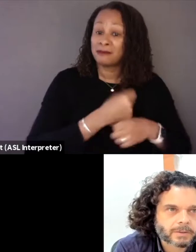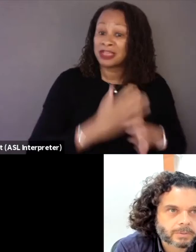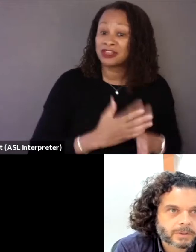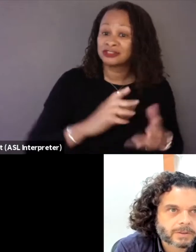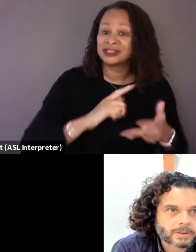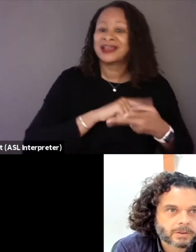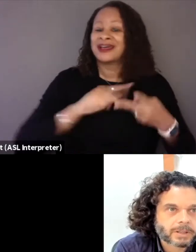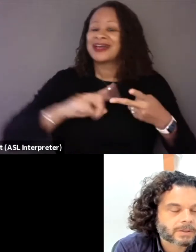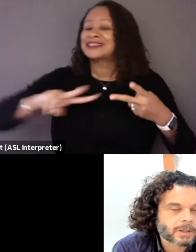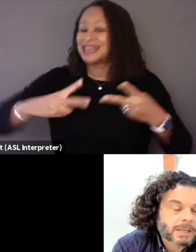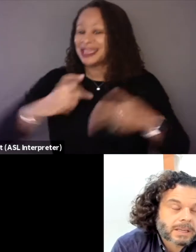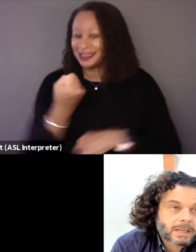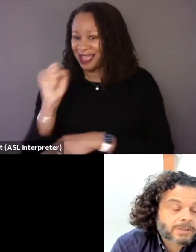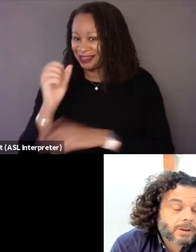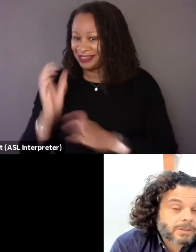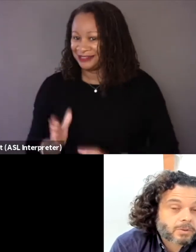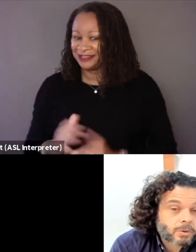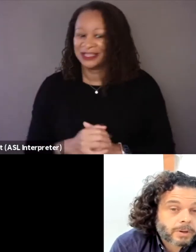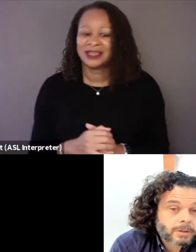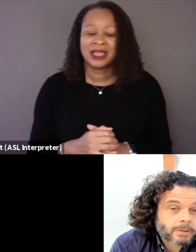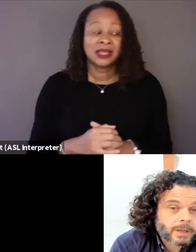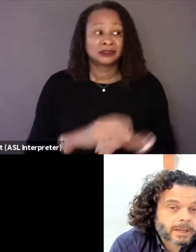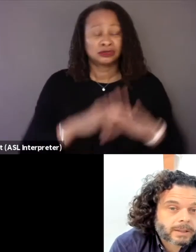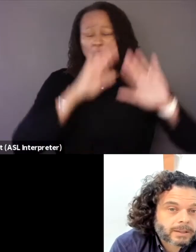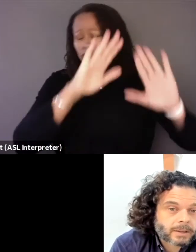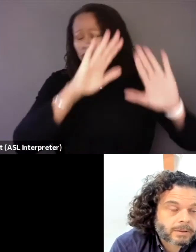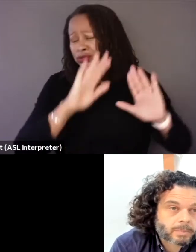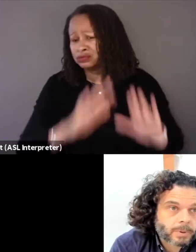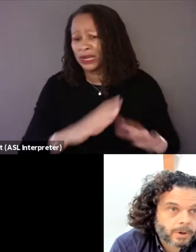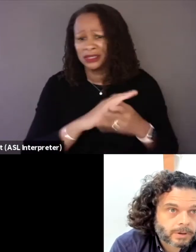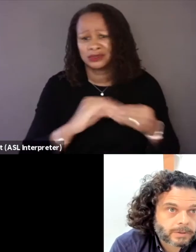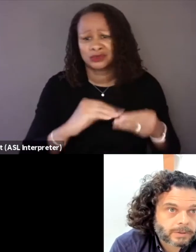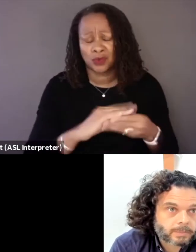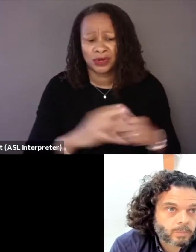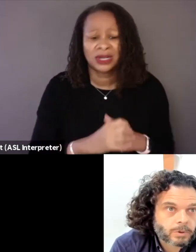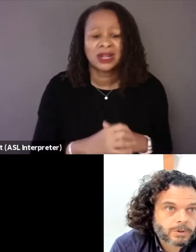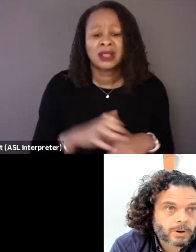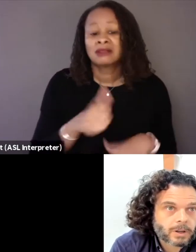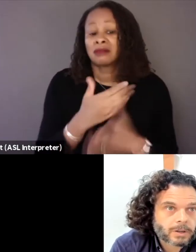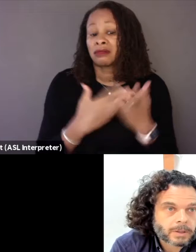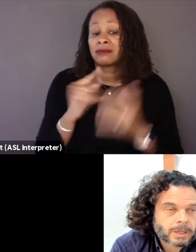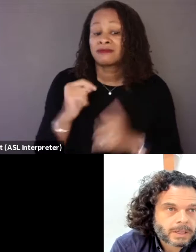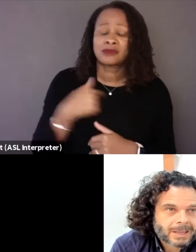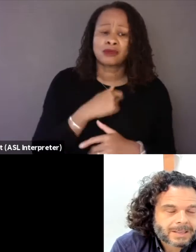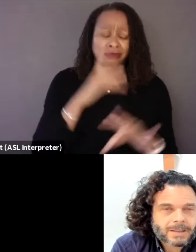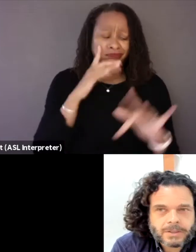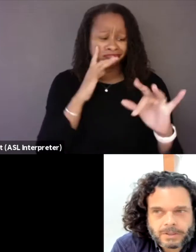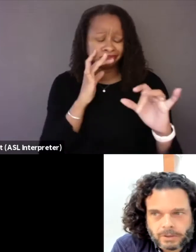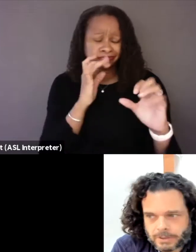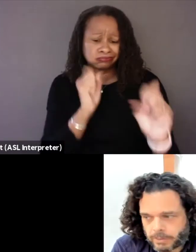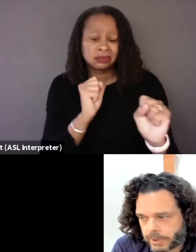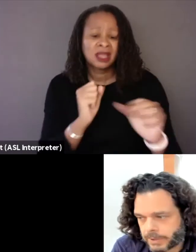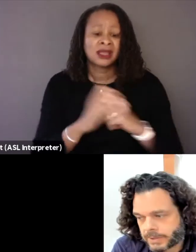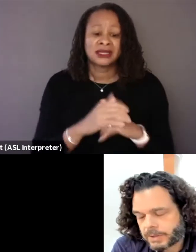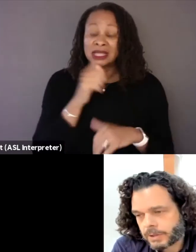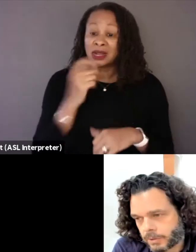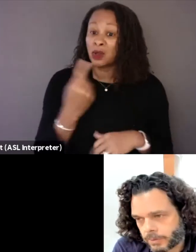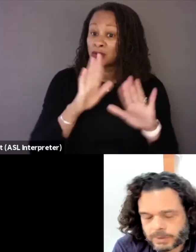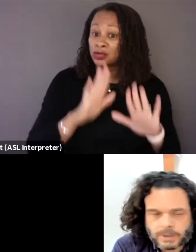So this is a great, it's a great story. And I think the other part is we're drawn. It's not just a great story because it's in the news and